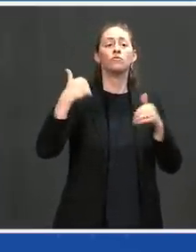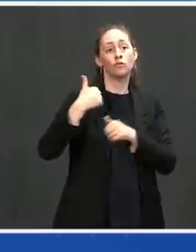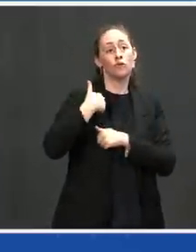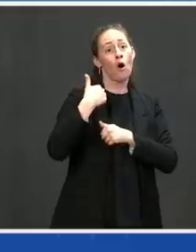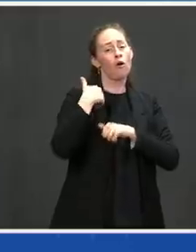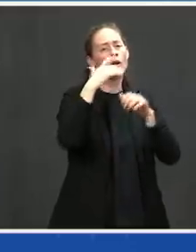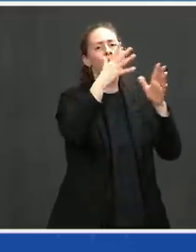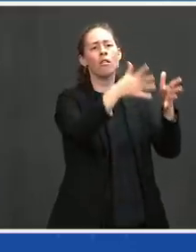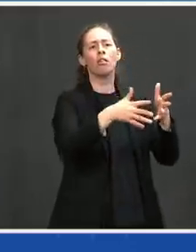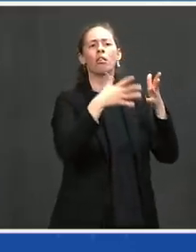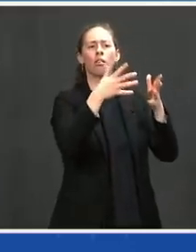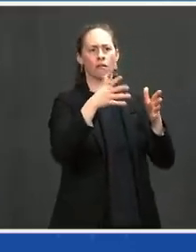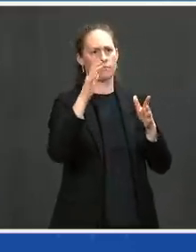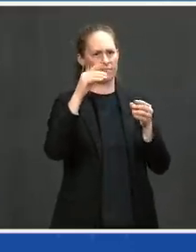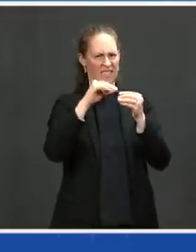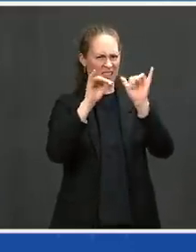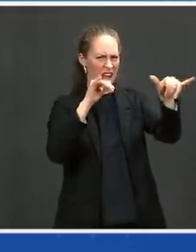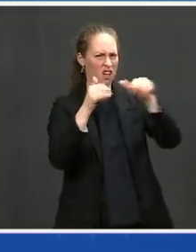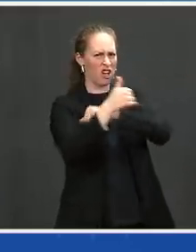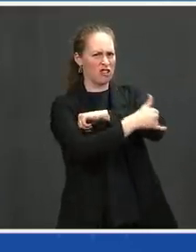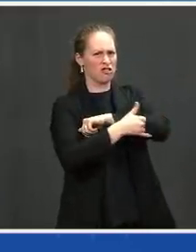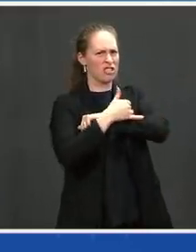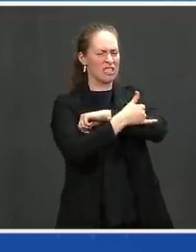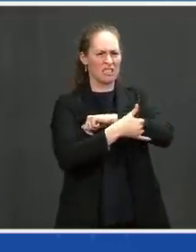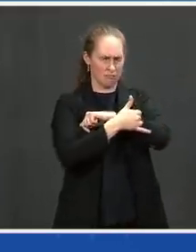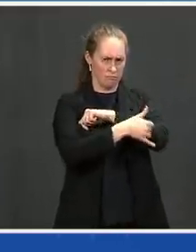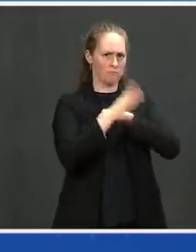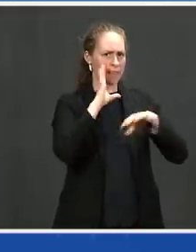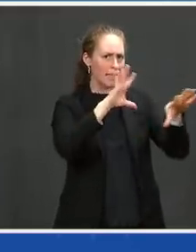The President: The answer is that it's going to be hard to meet the May 1 deadline.